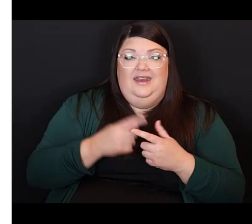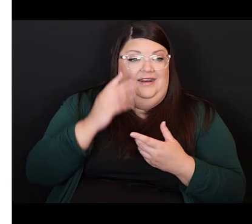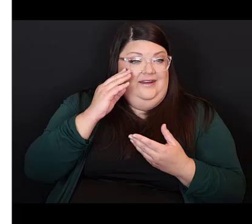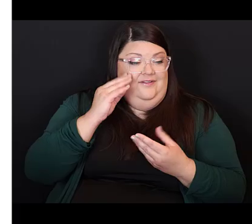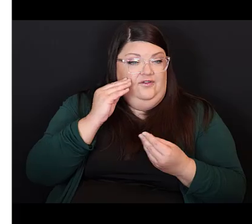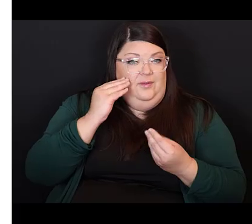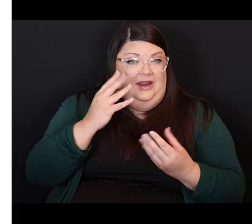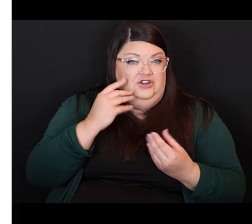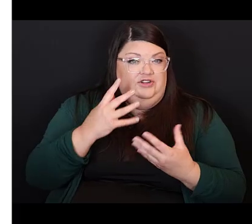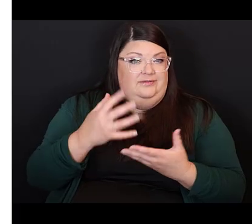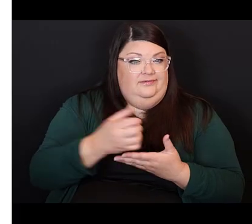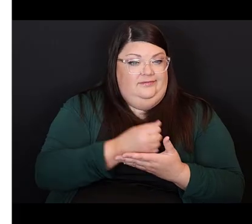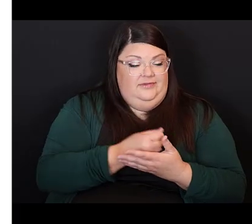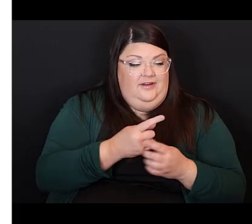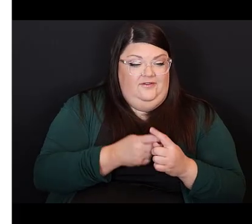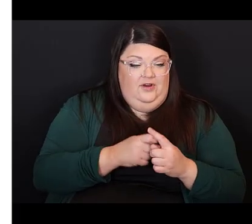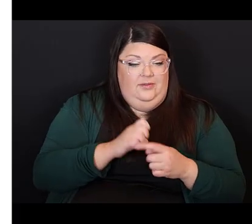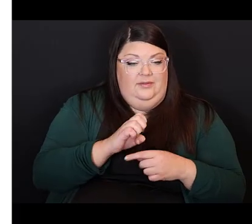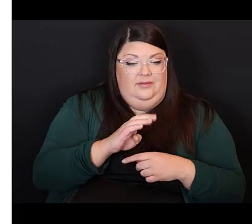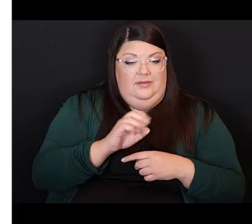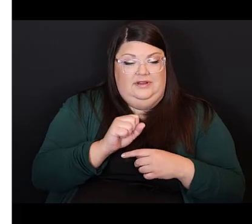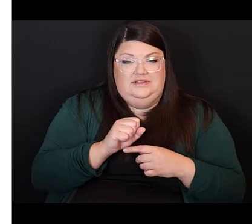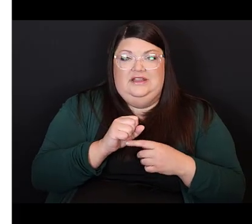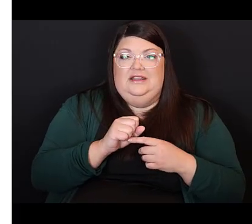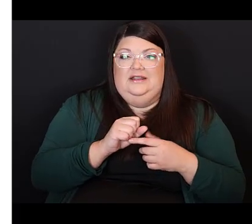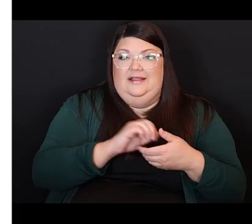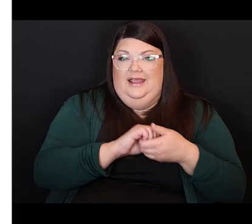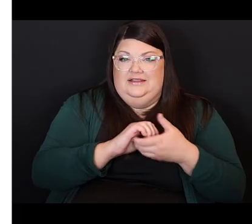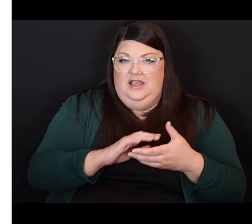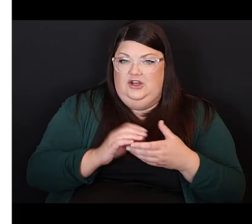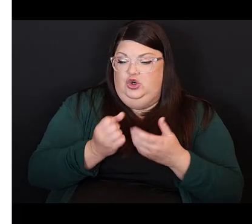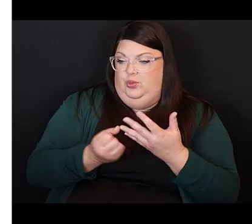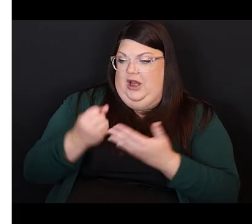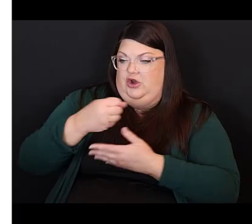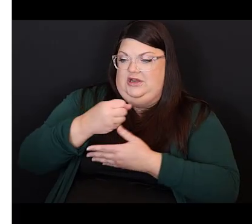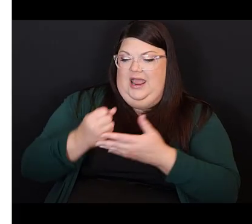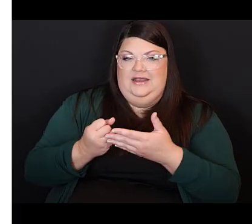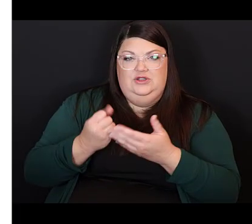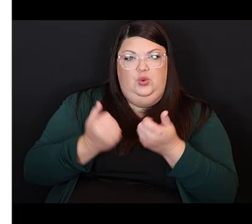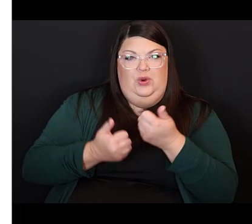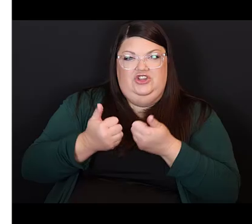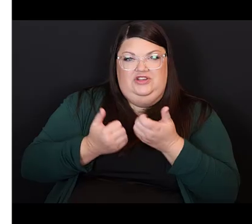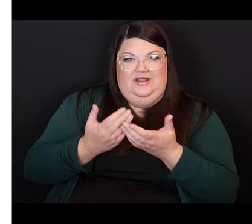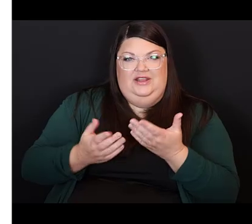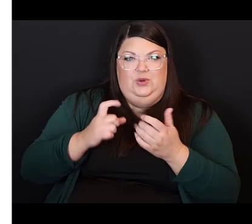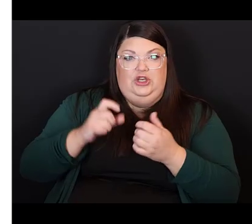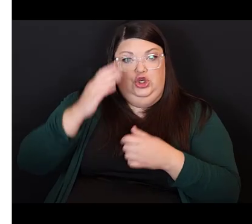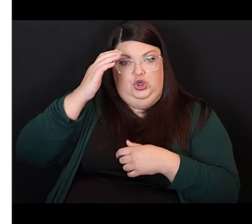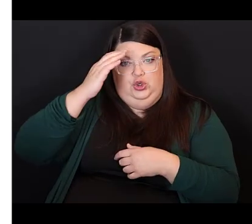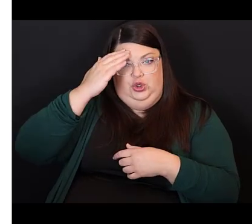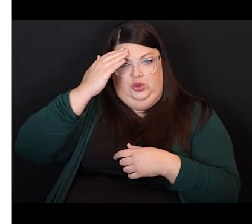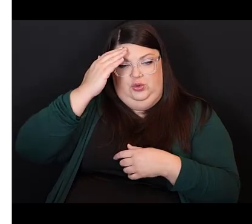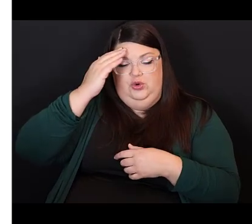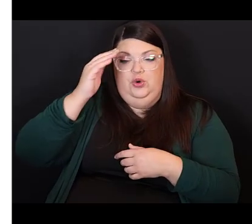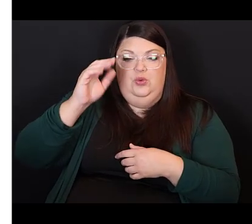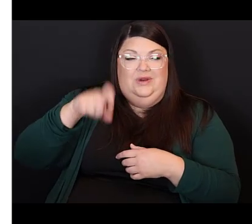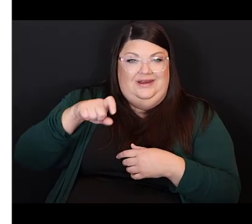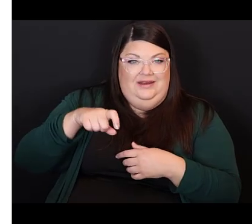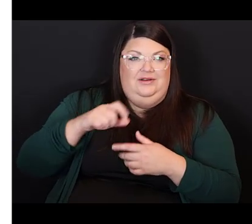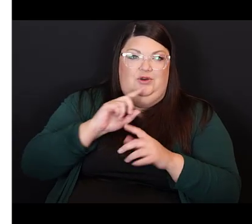EBS liaison to help prioritize things we knew we had to answer, and things that we may need